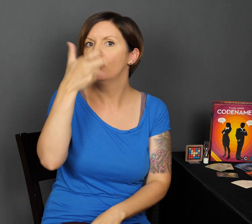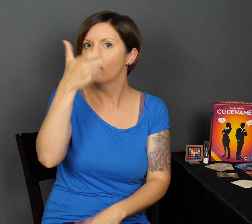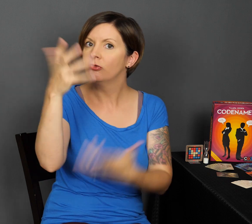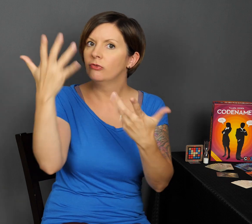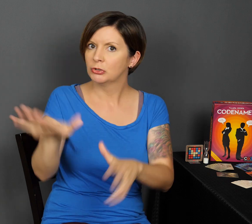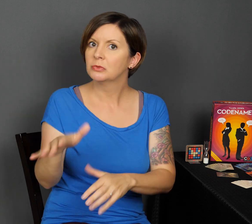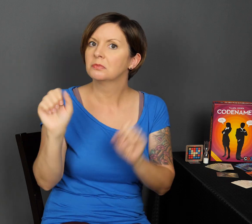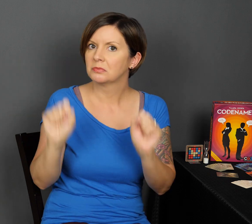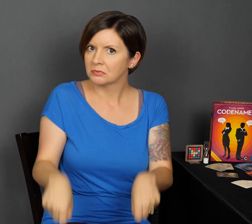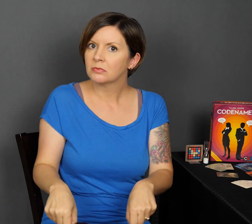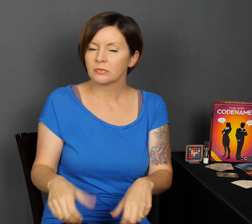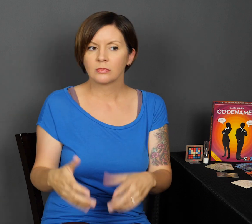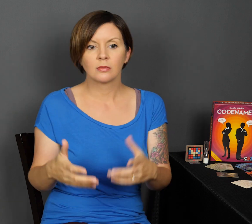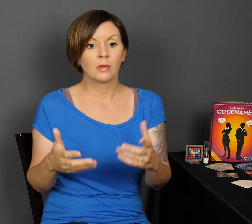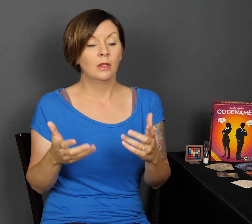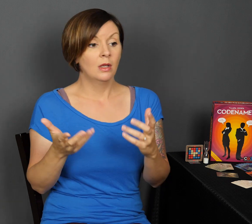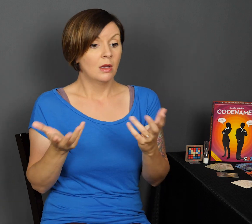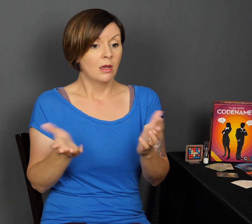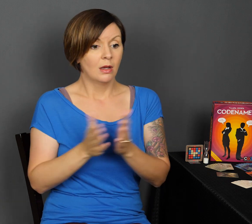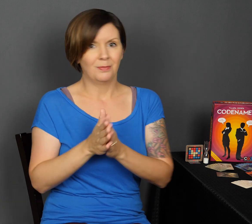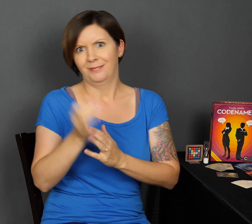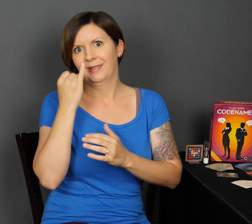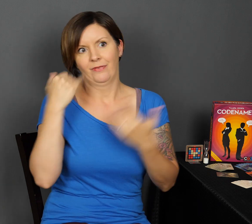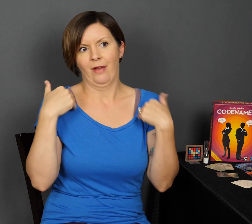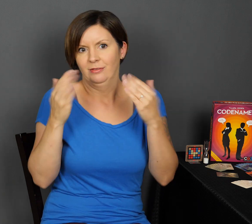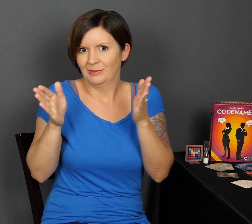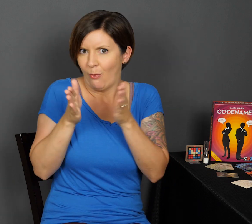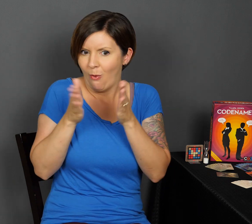if you watch that video.